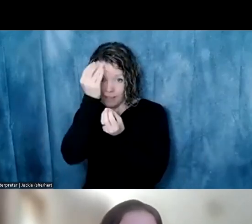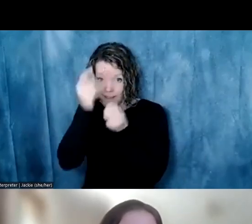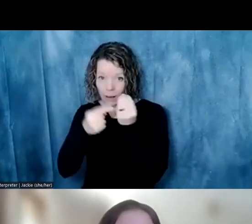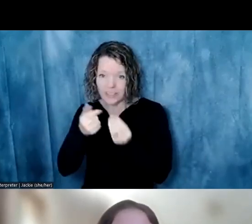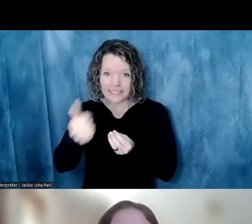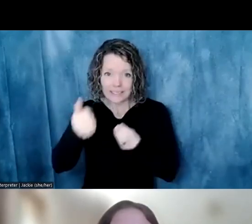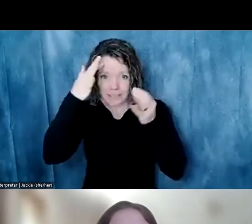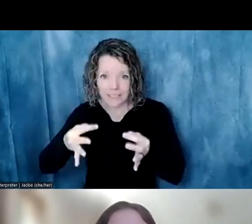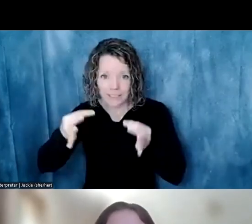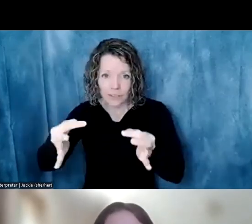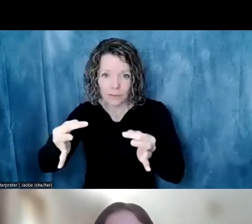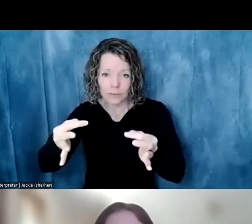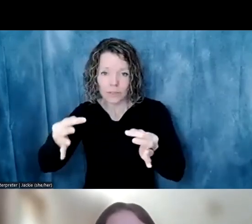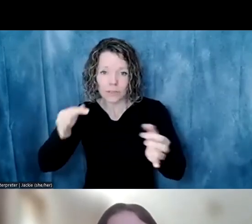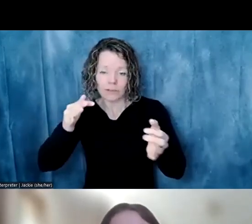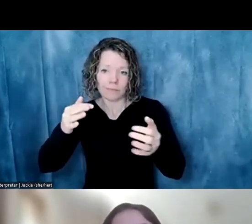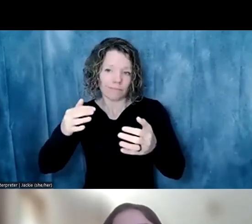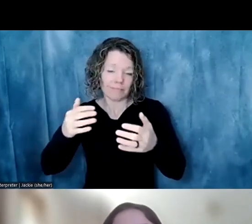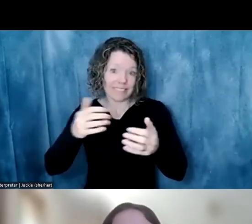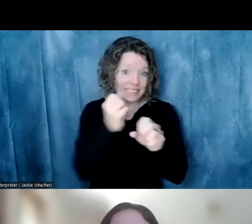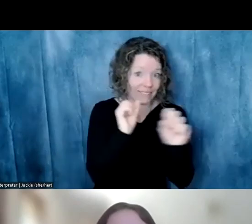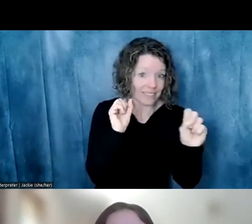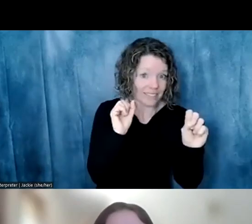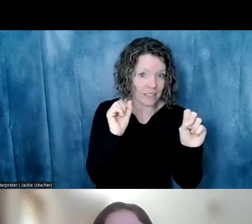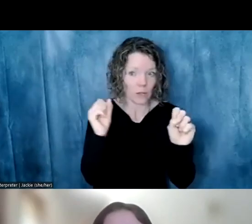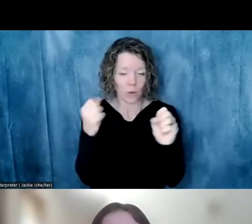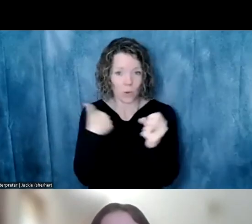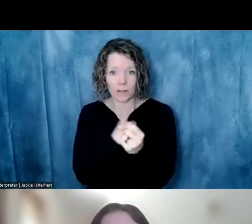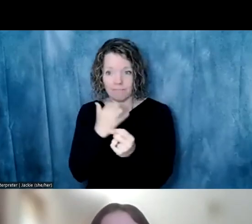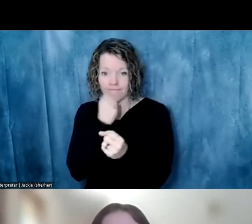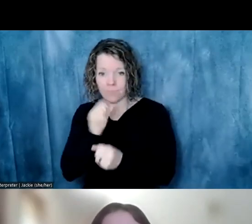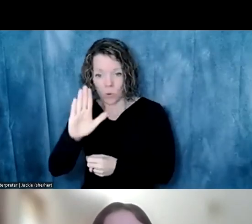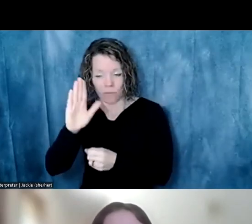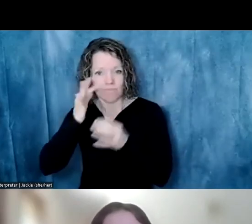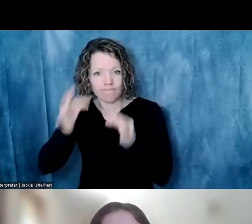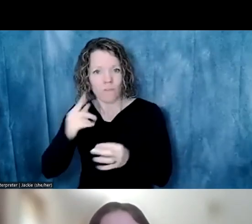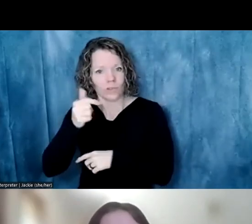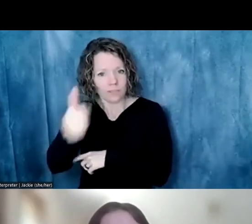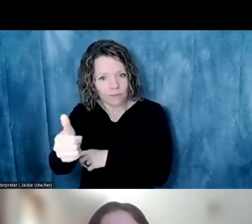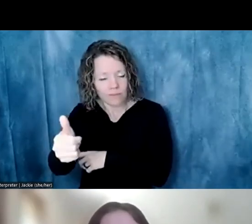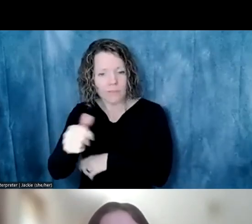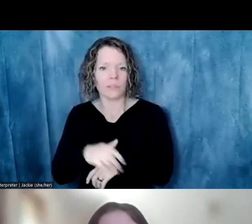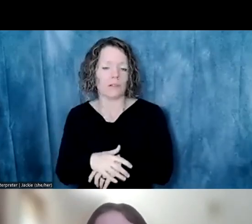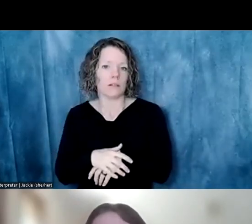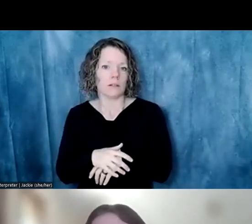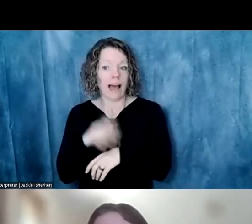a framework that believes in recovery, and a framework that is based in a medical model,